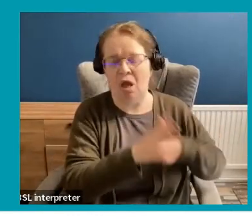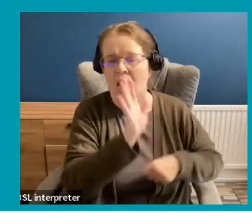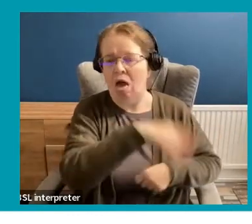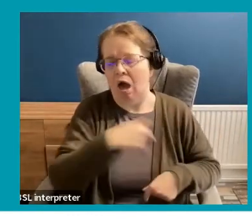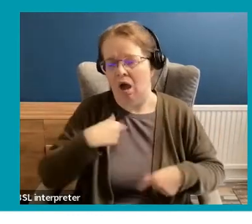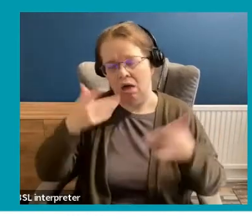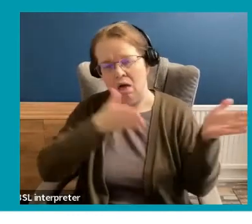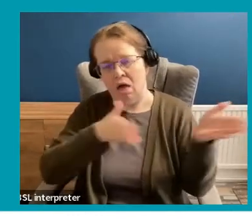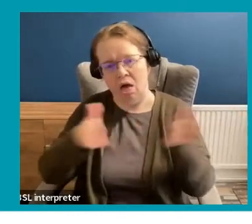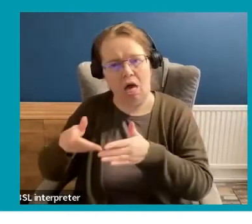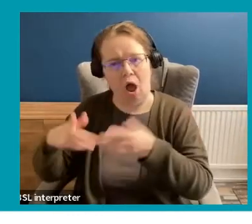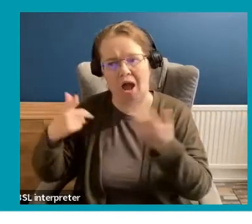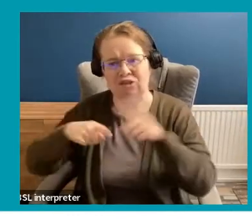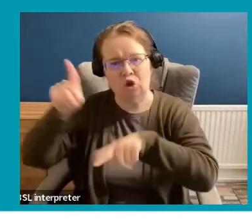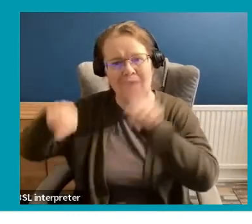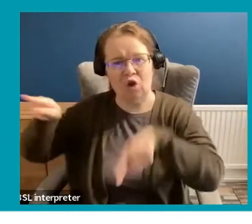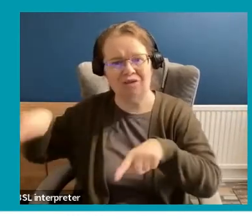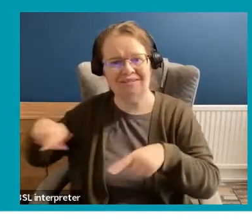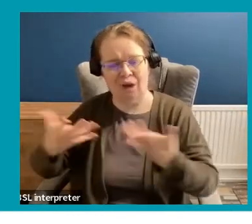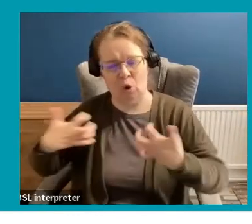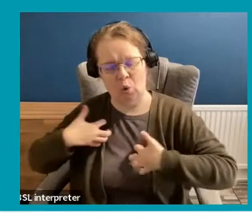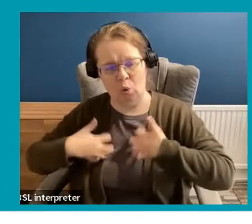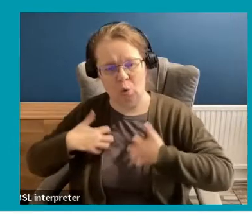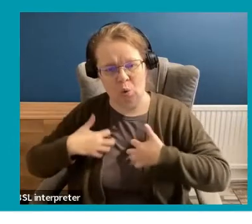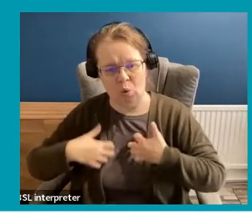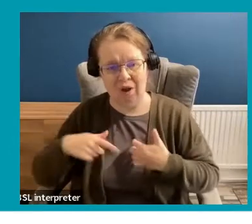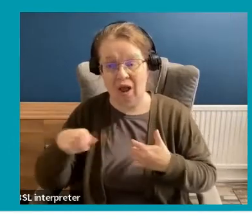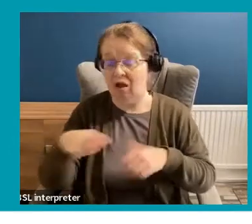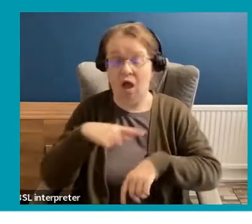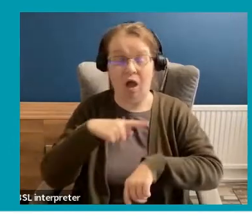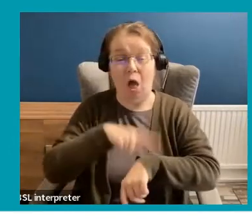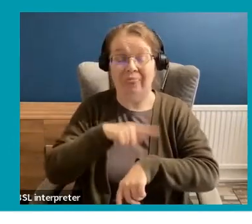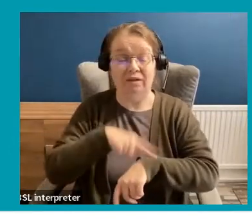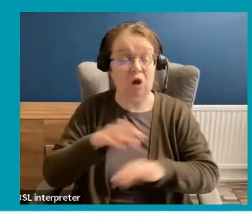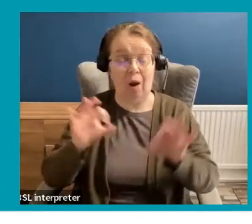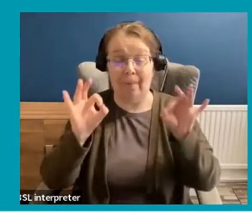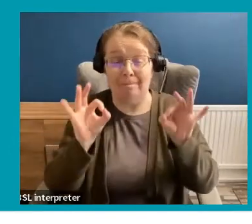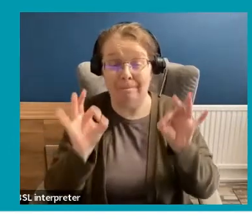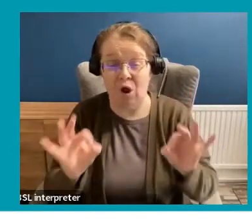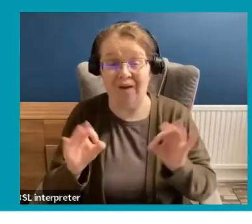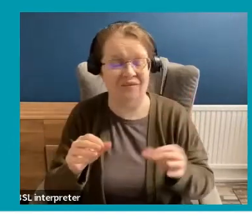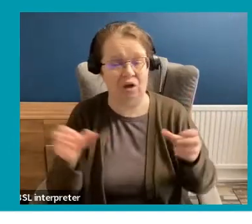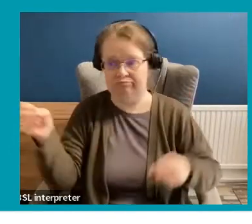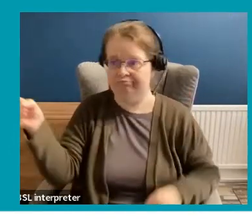At that time, the timing worked out well, the BC appointed a new head of diversity